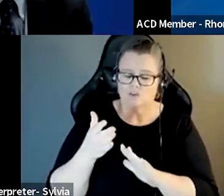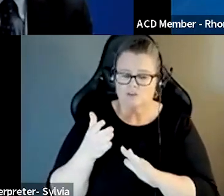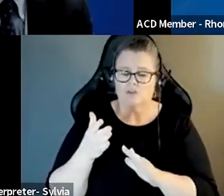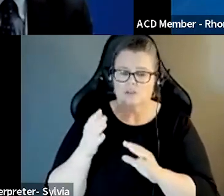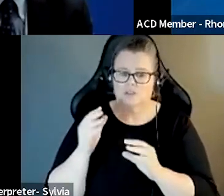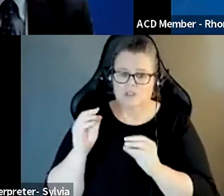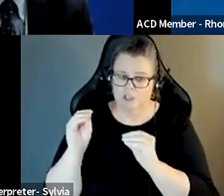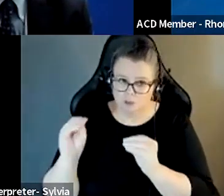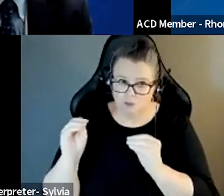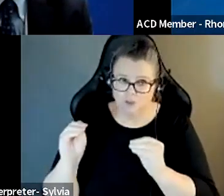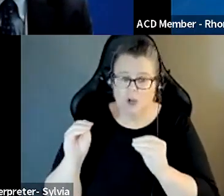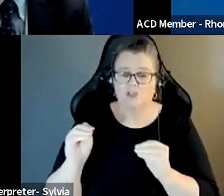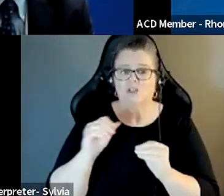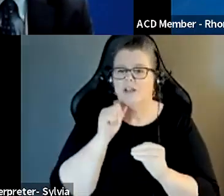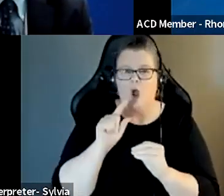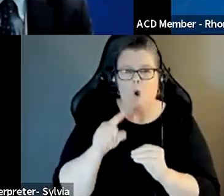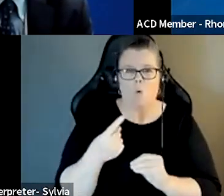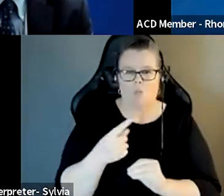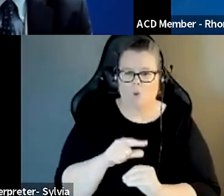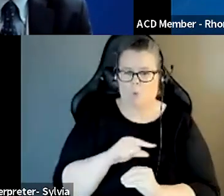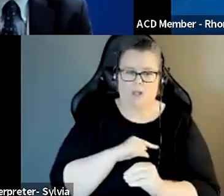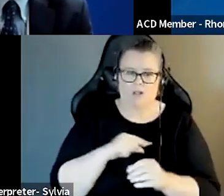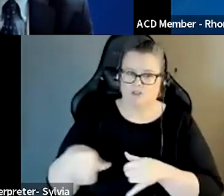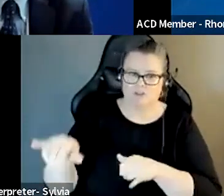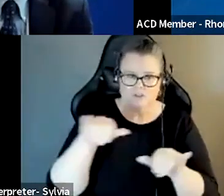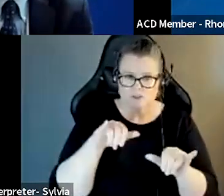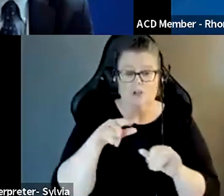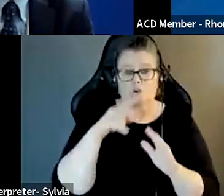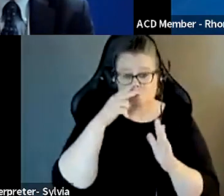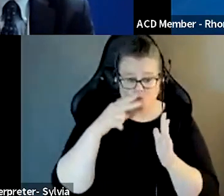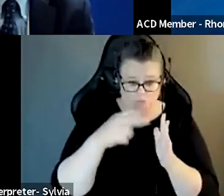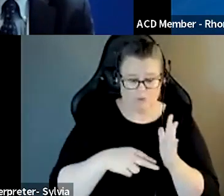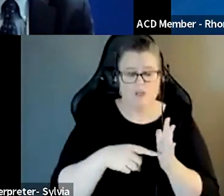So if you read through it, it tells you how laboratories operate, and what are the checks